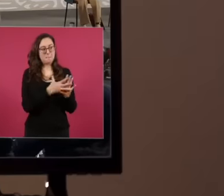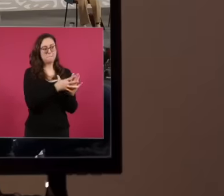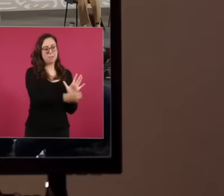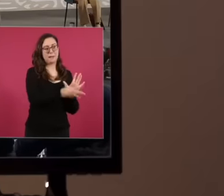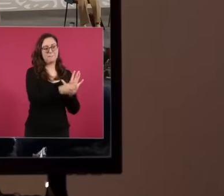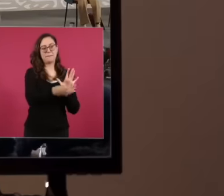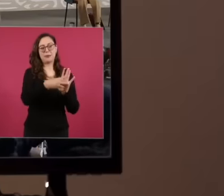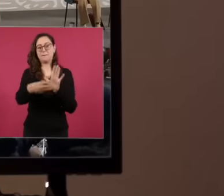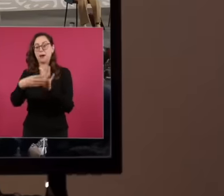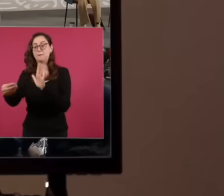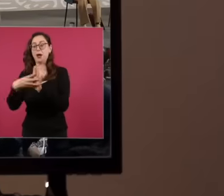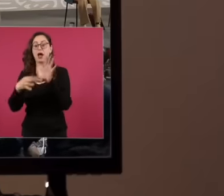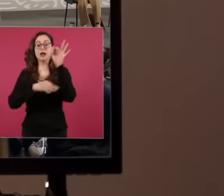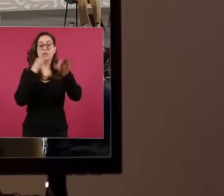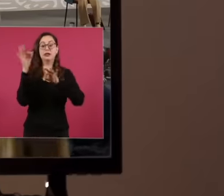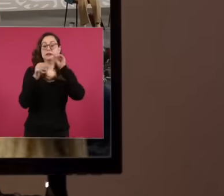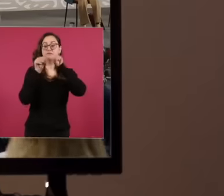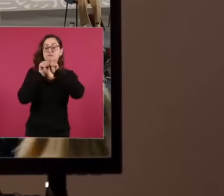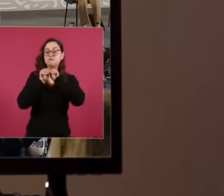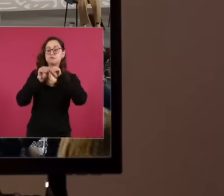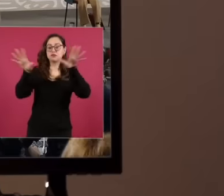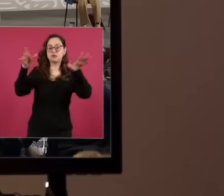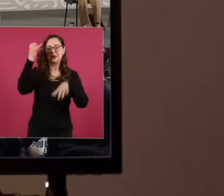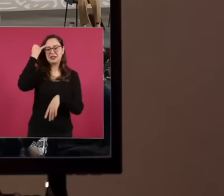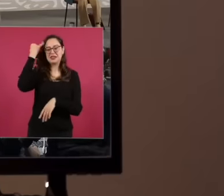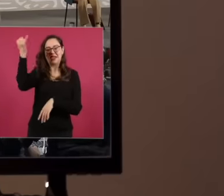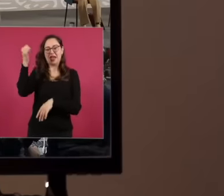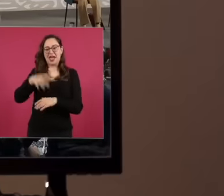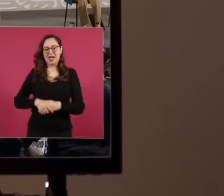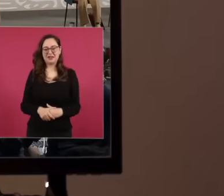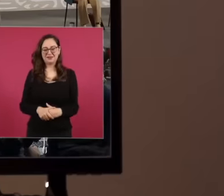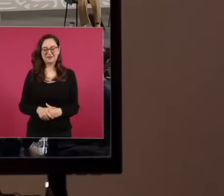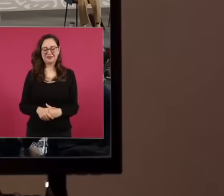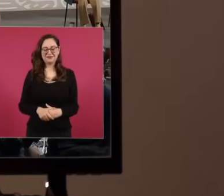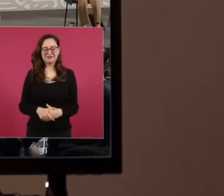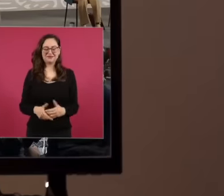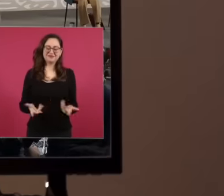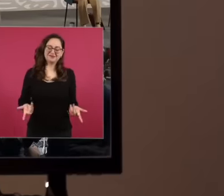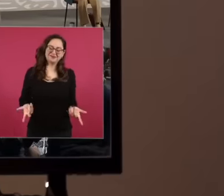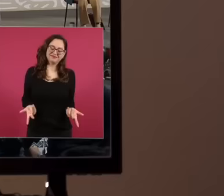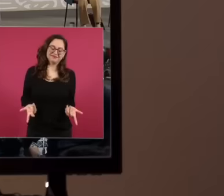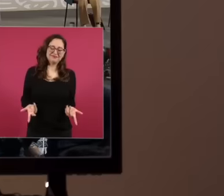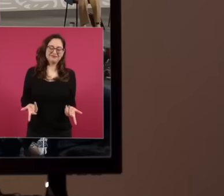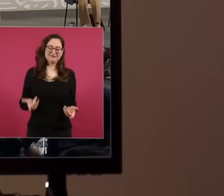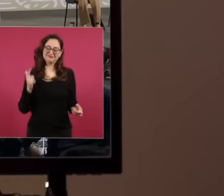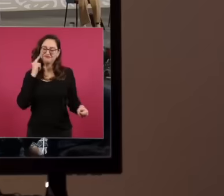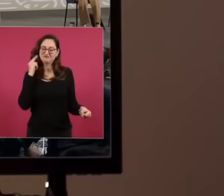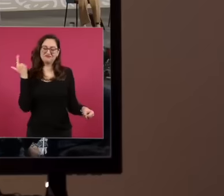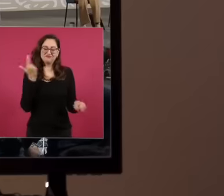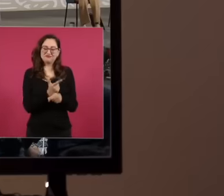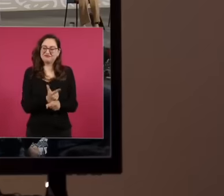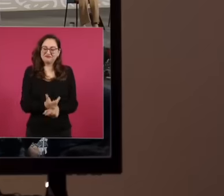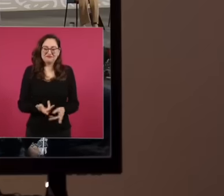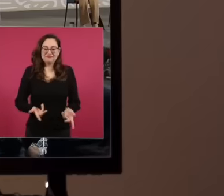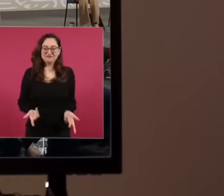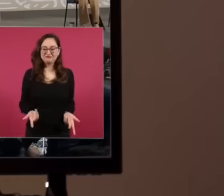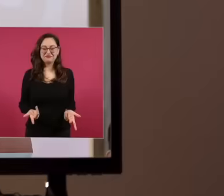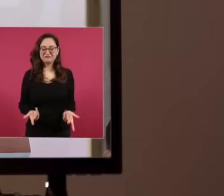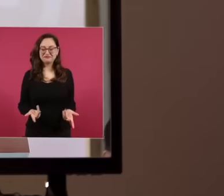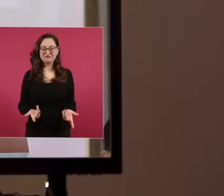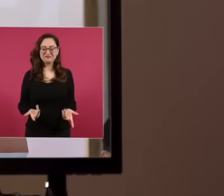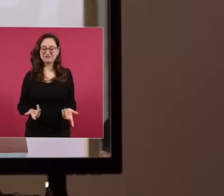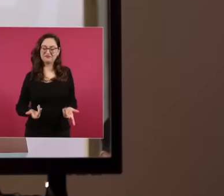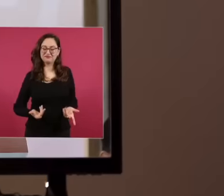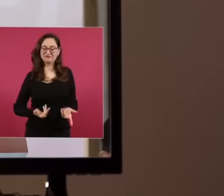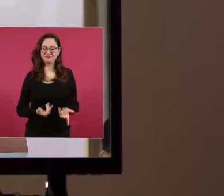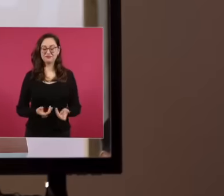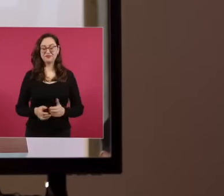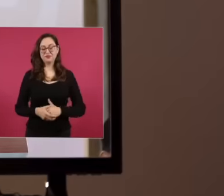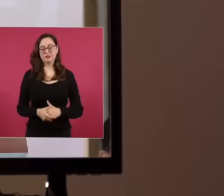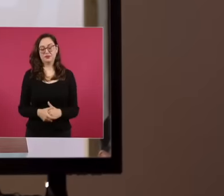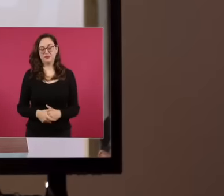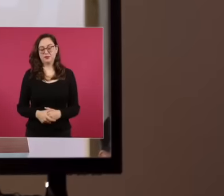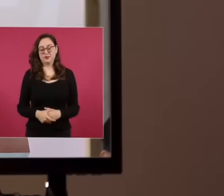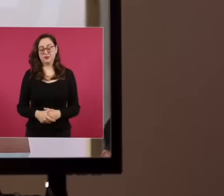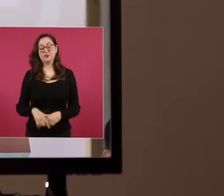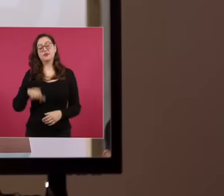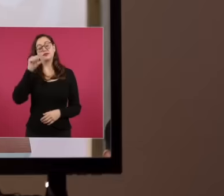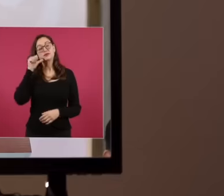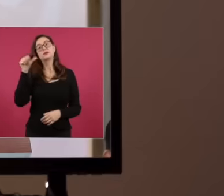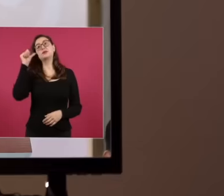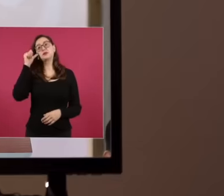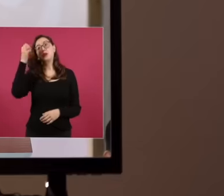The same thing is like what I said yesterday that I missed and I take the opportunity to say it once and for all because